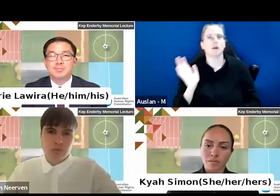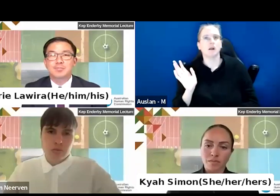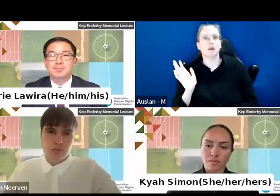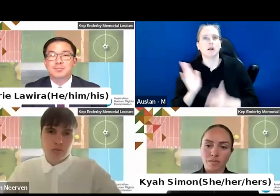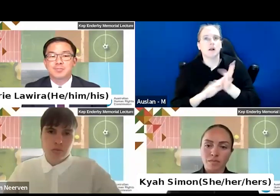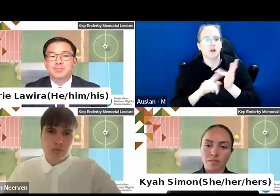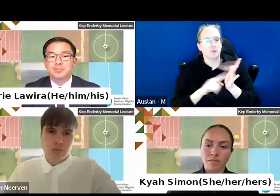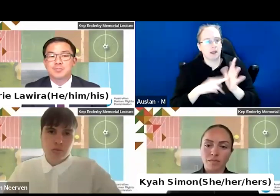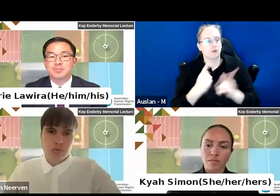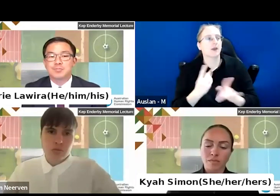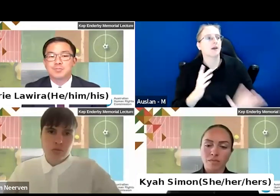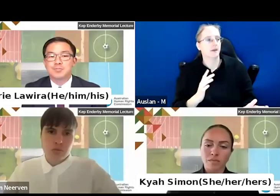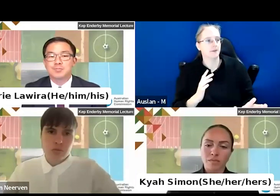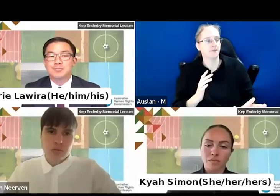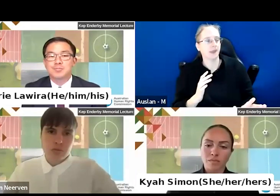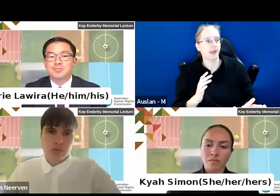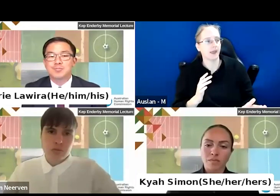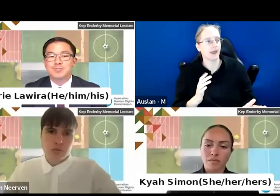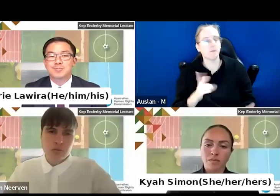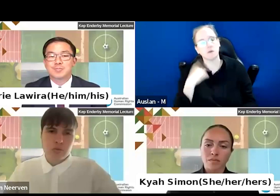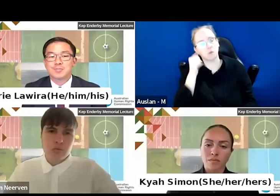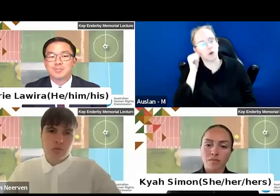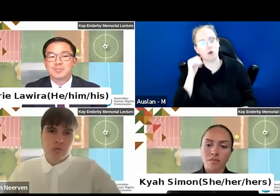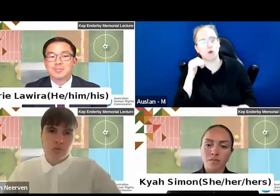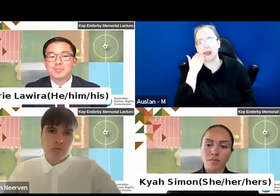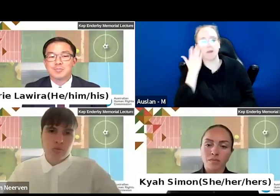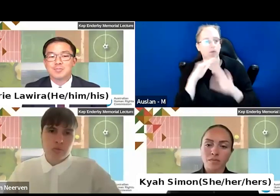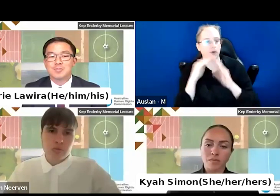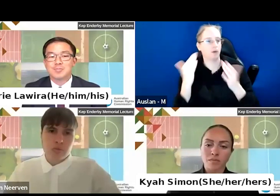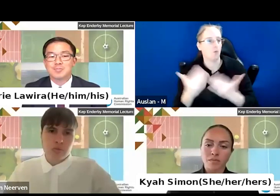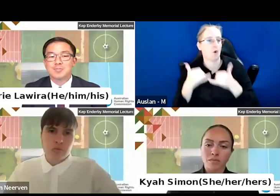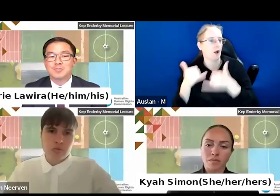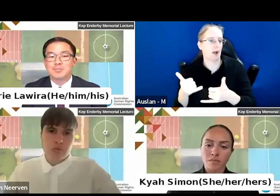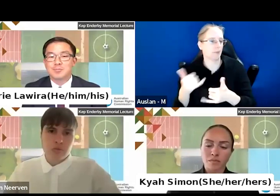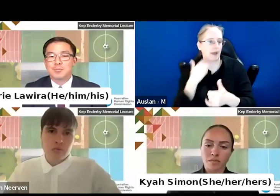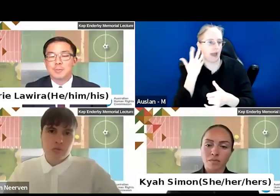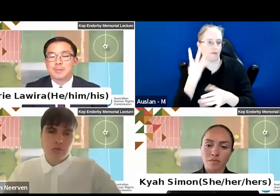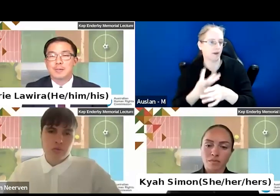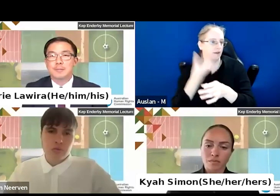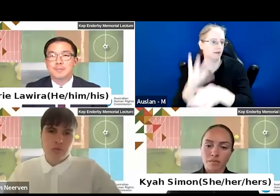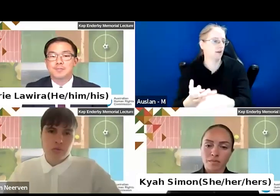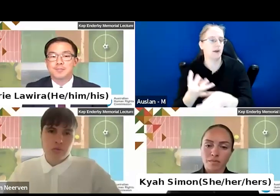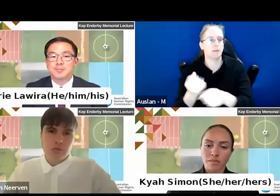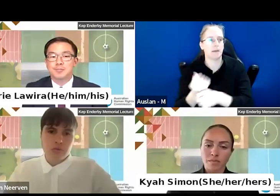not the obviously not every World Cup really. You it's a lot of, you know, it's visible,